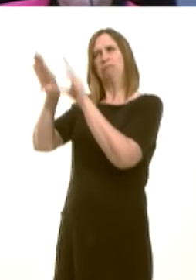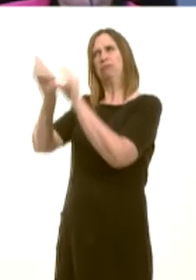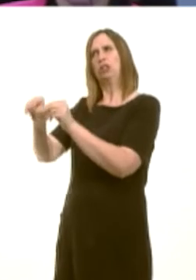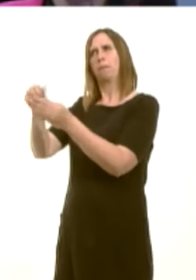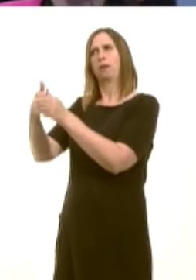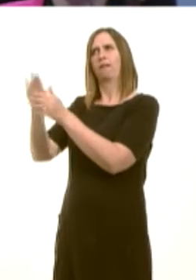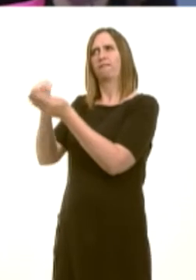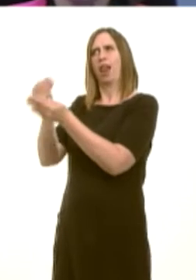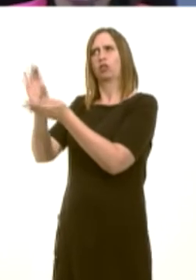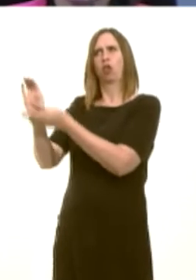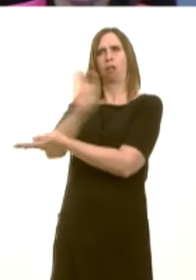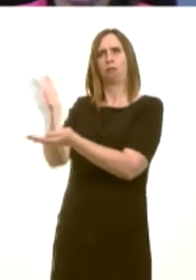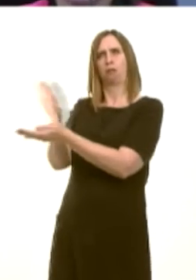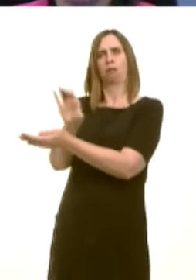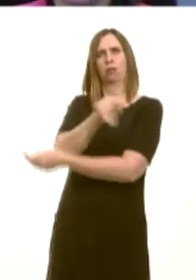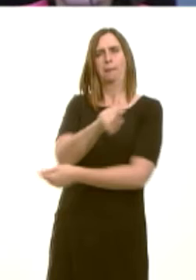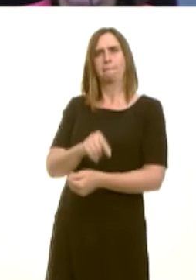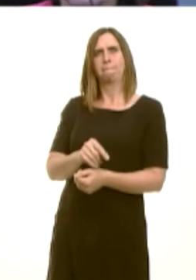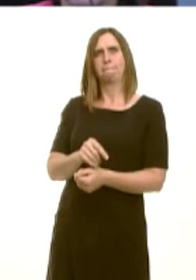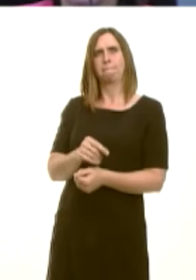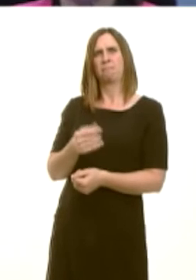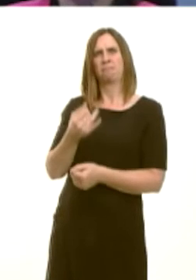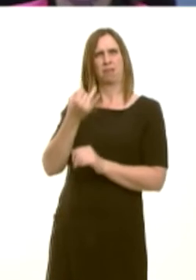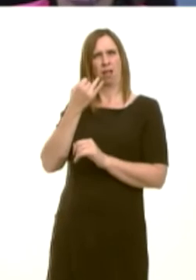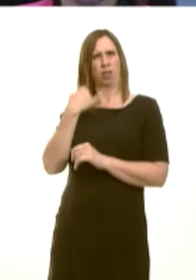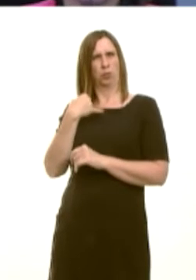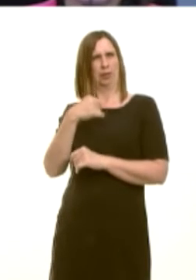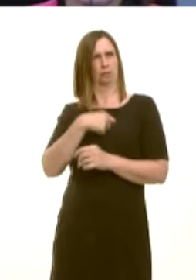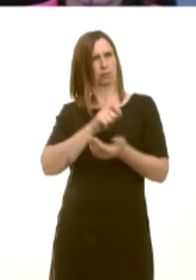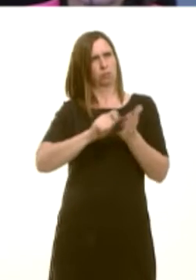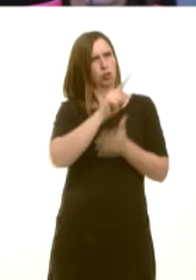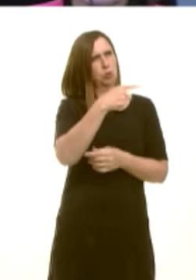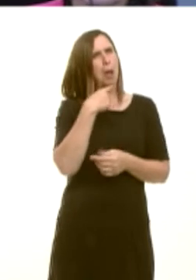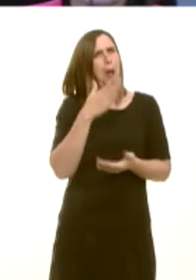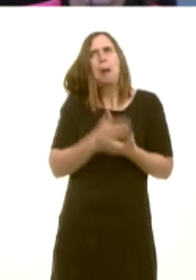business. Last week, in a written answer, you confirmed that Mr Goldstone was contracted